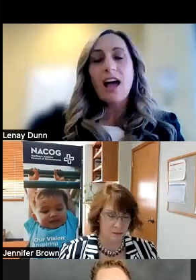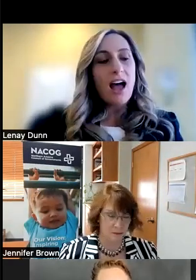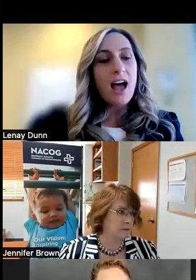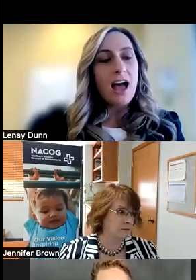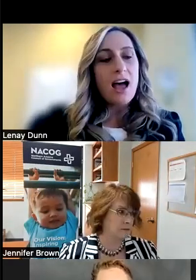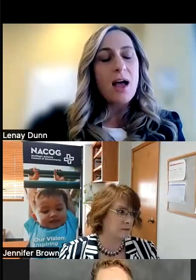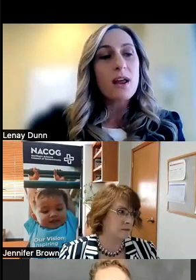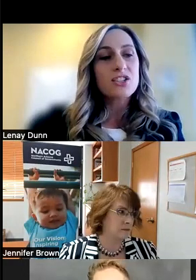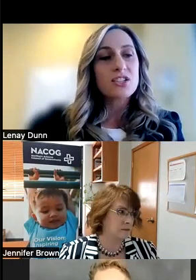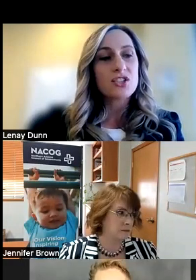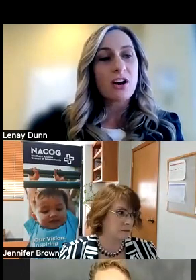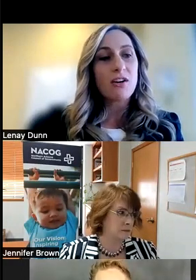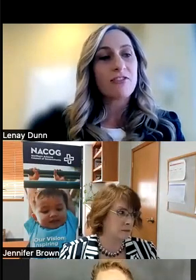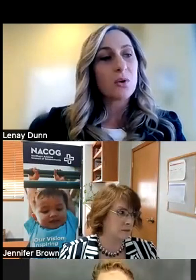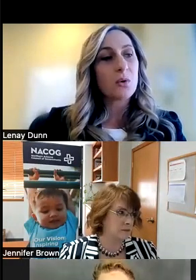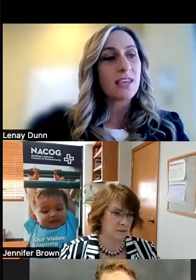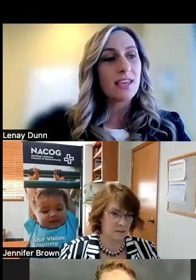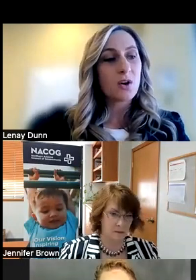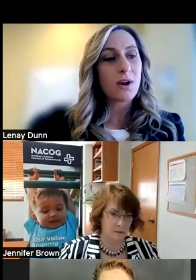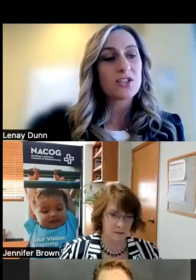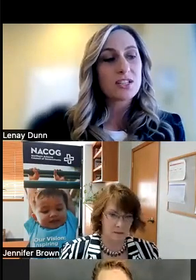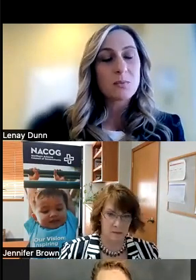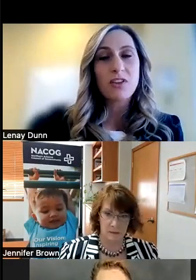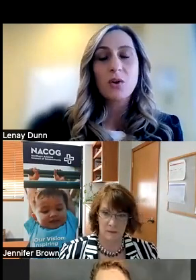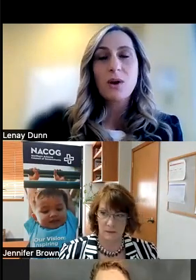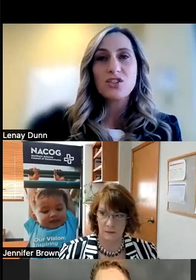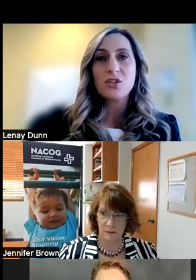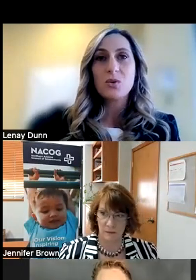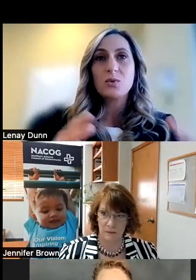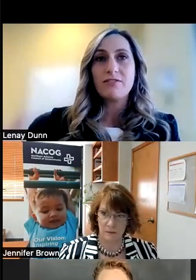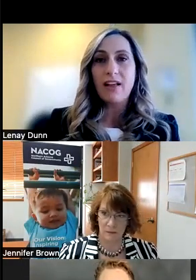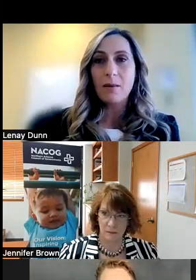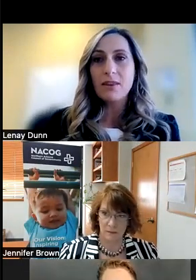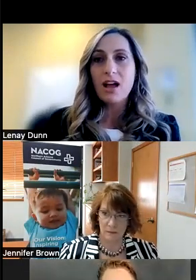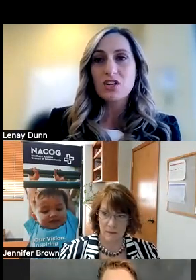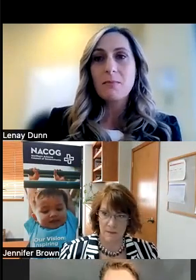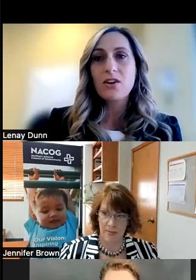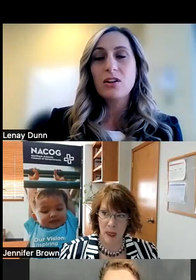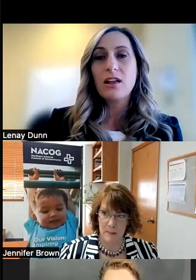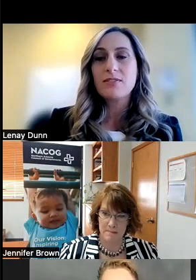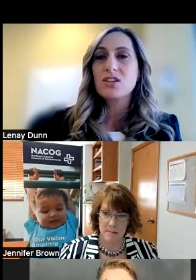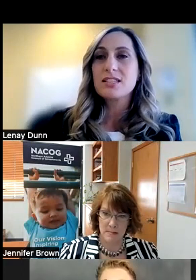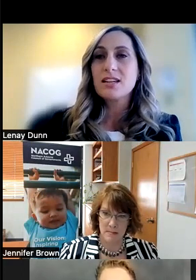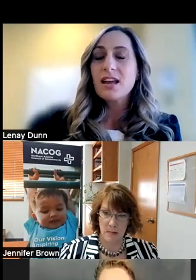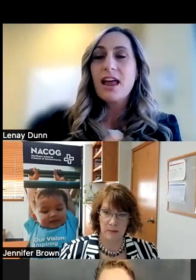I want to just share a few key questions with you as you develop a logic model of just an